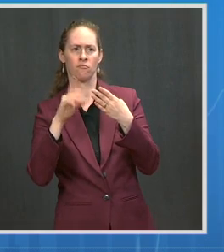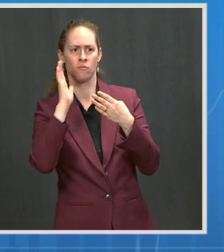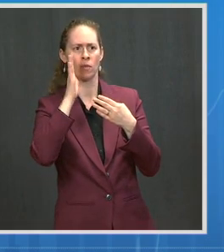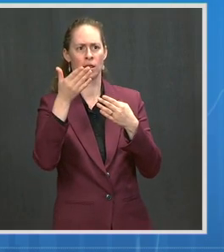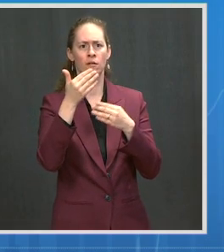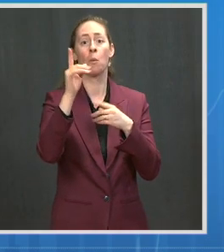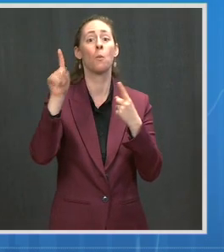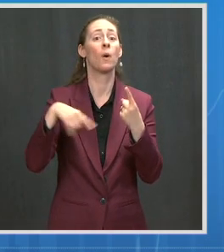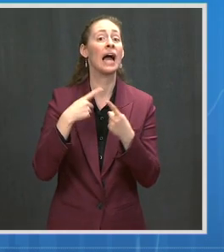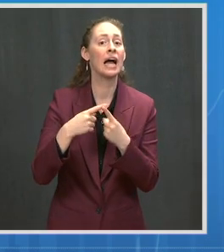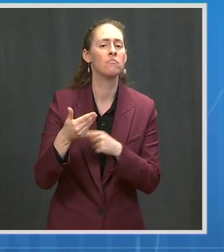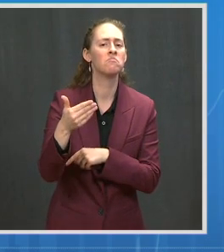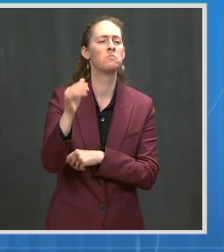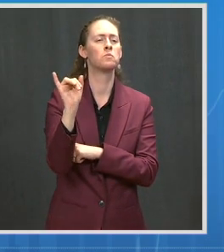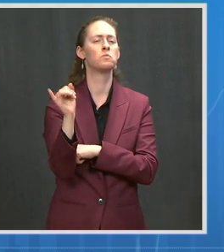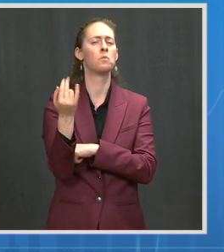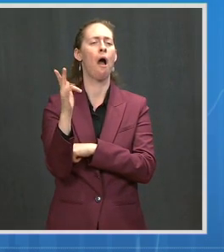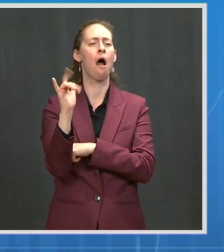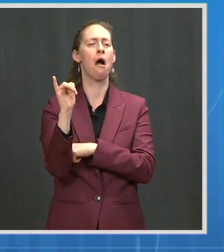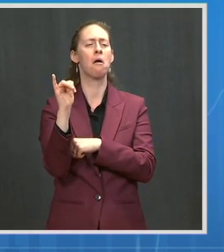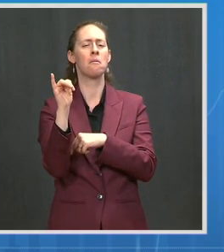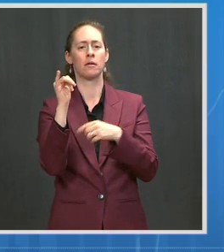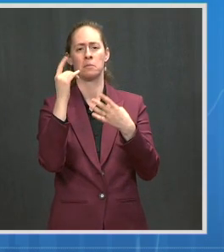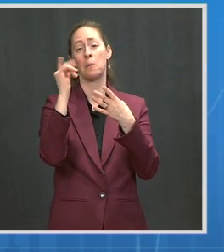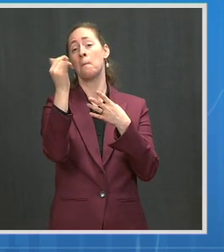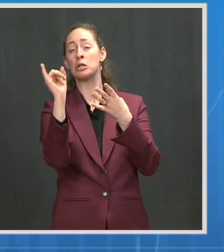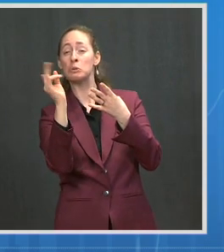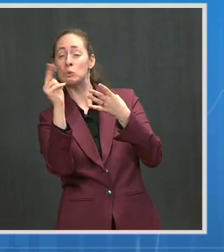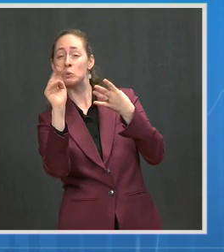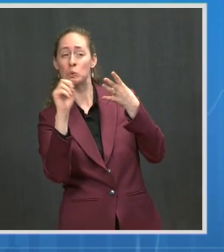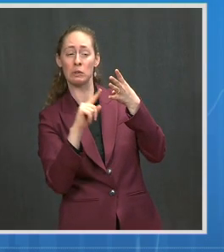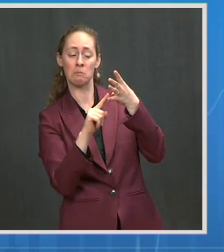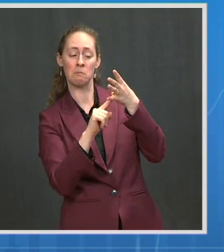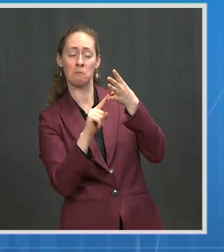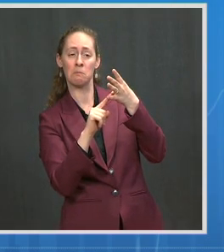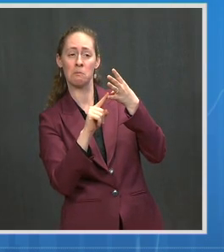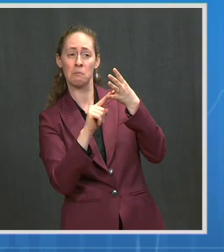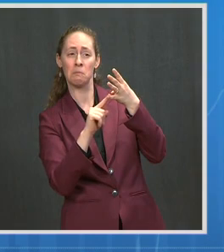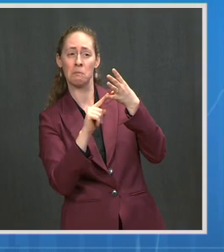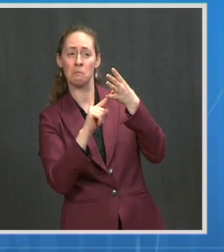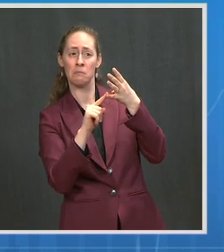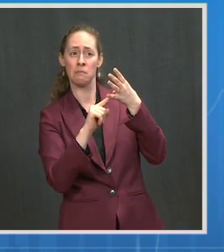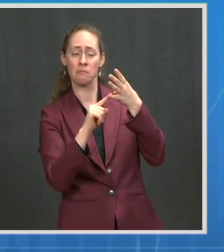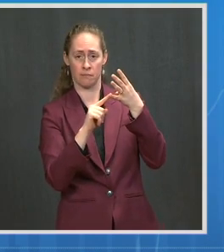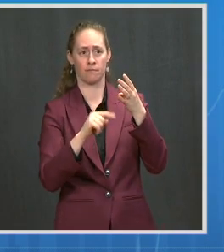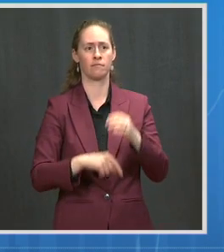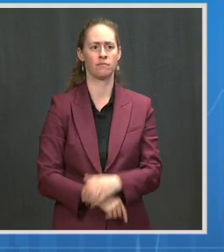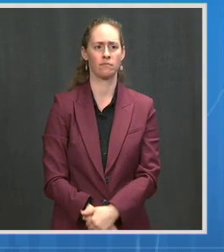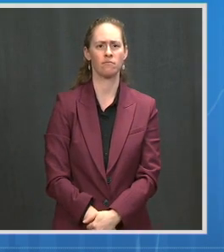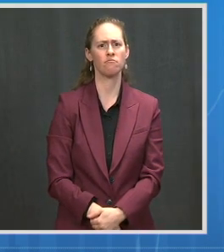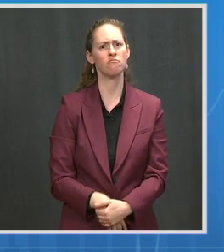or I should say the end of June. So that's a -- that's an enormous commitment that I think is at least five times as large